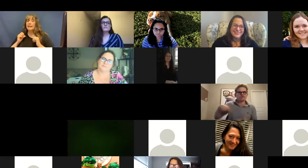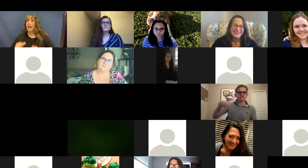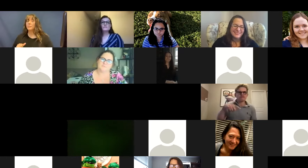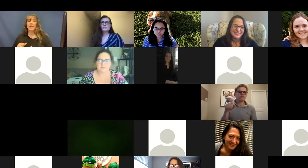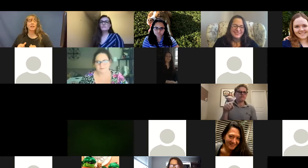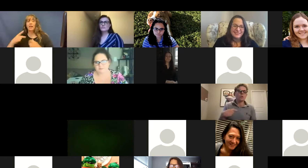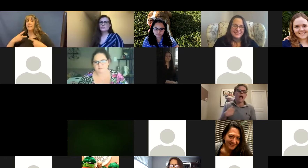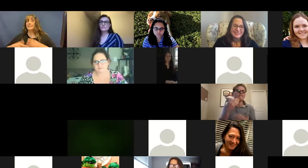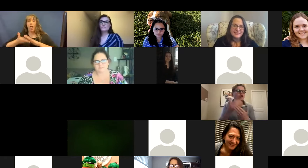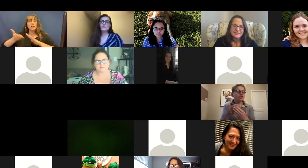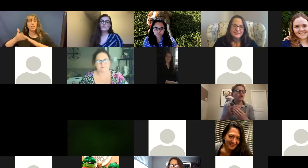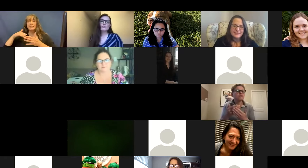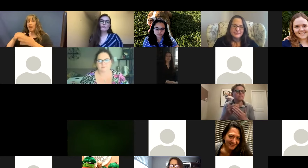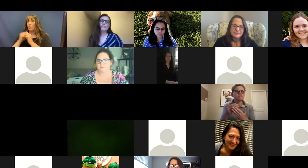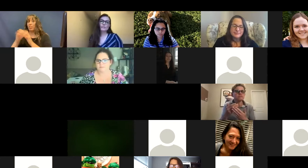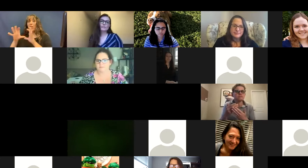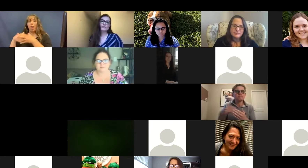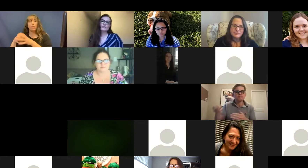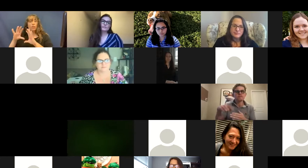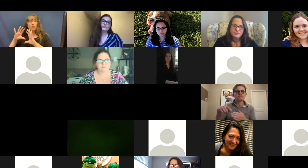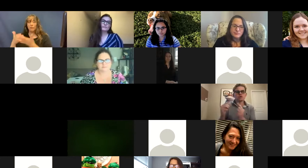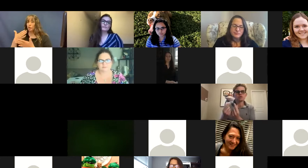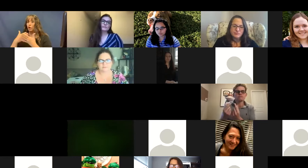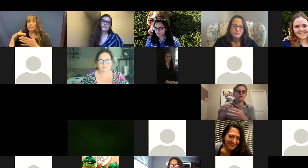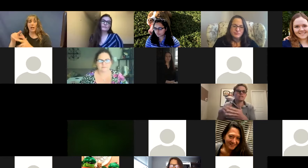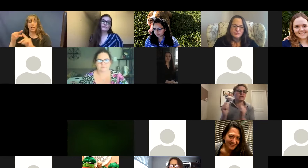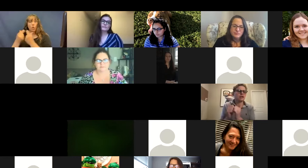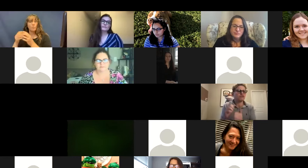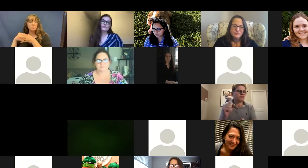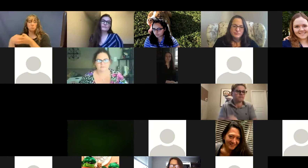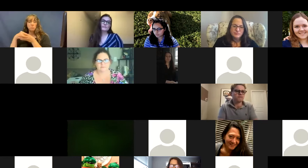studied with other students. I have classmates. We have study groups. We have a good group